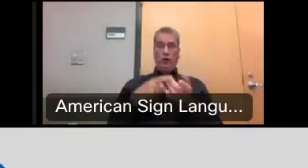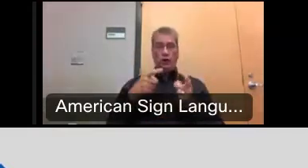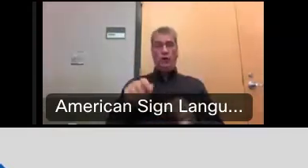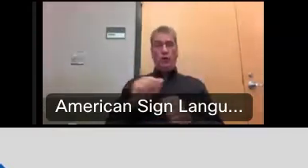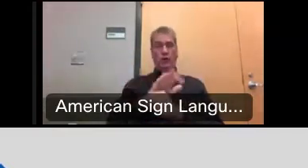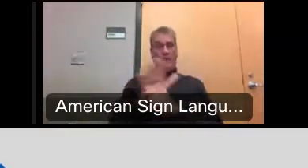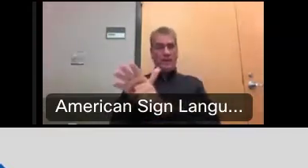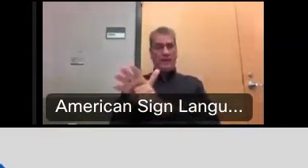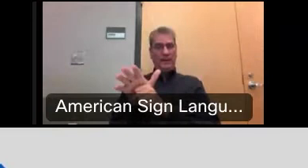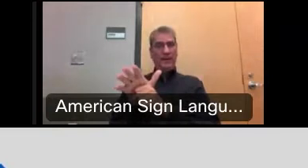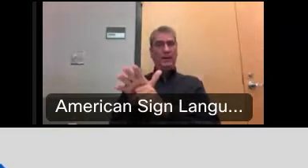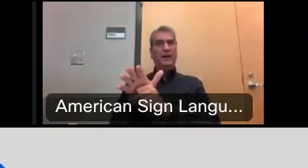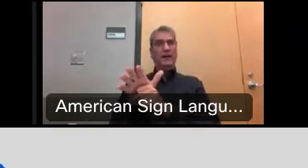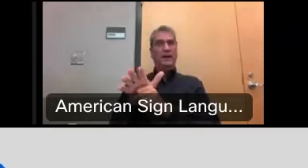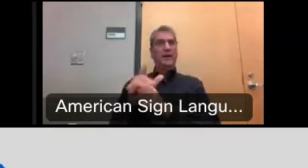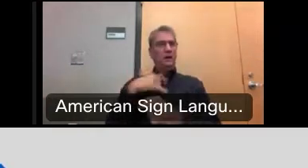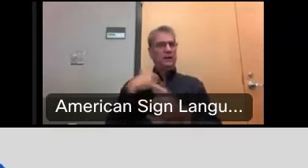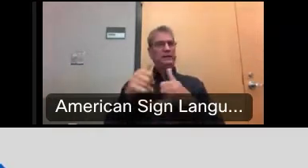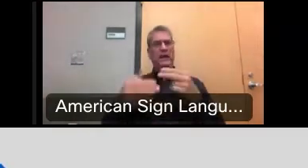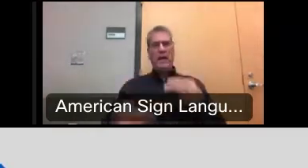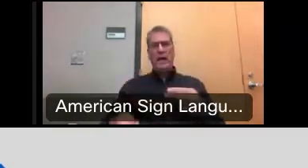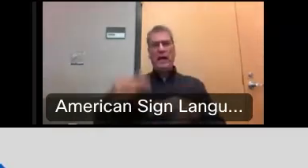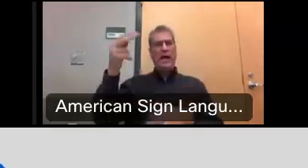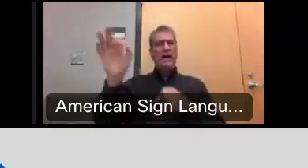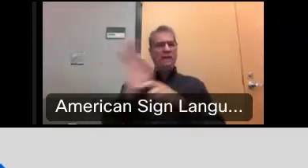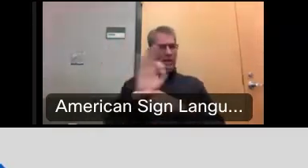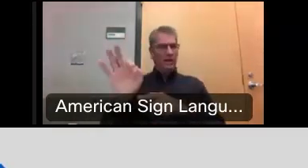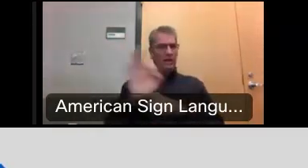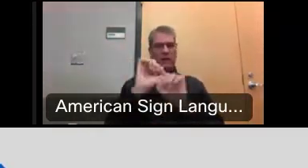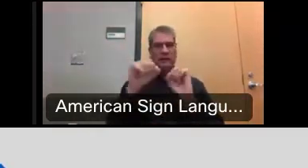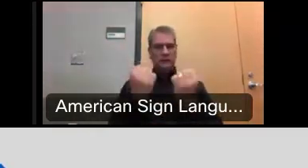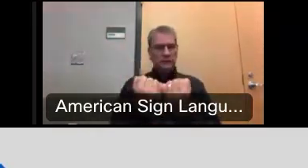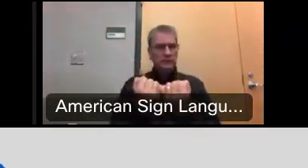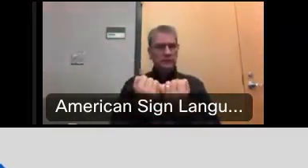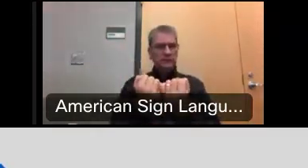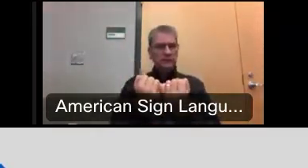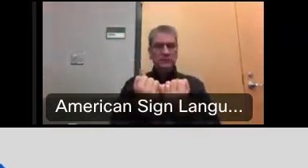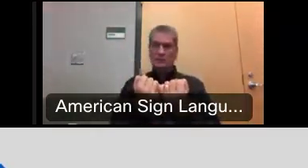we are still a highly functioning society that was not a guaranteed thing at the beginning